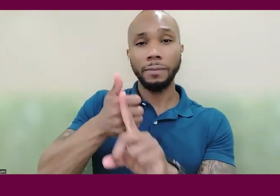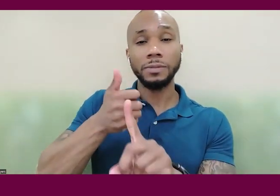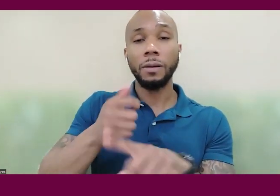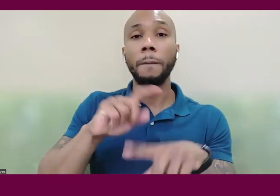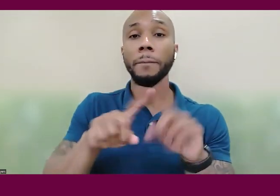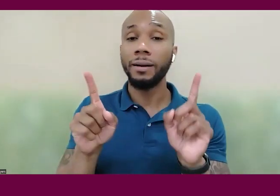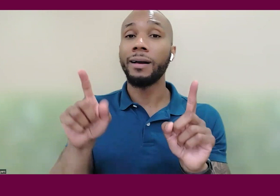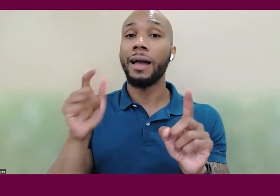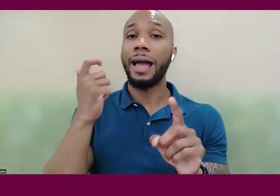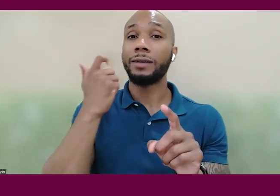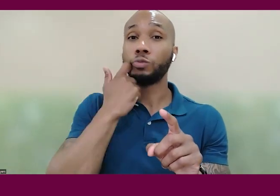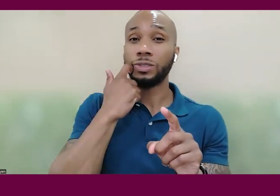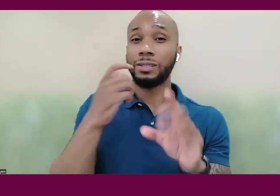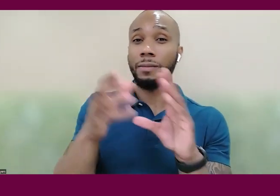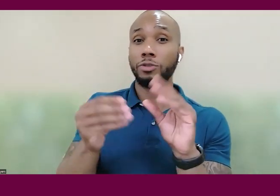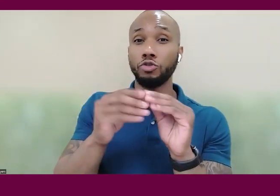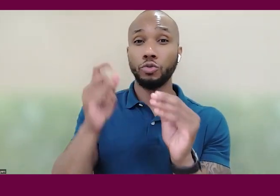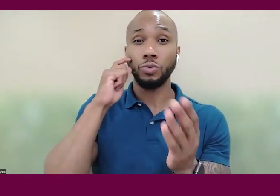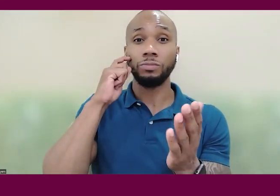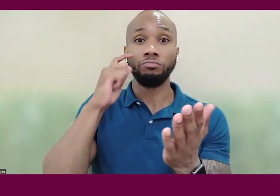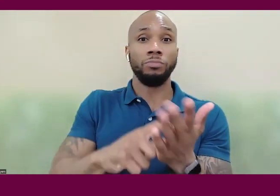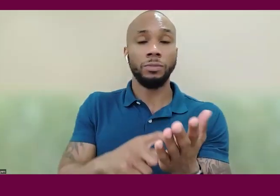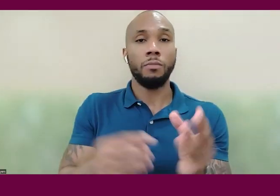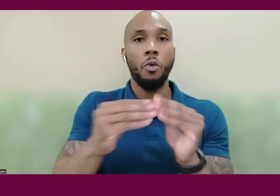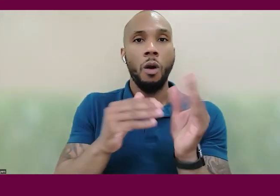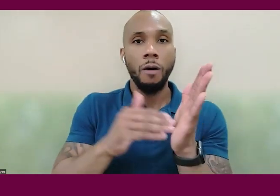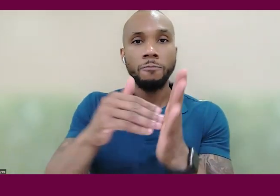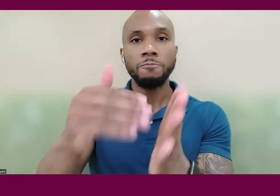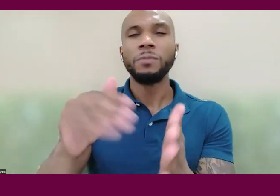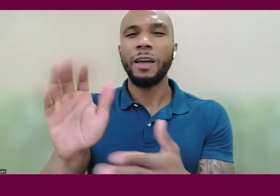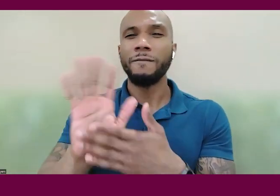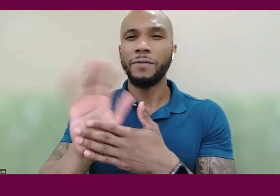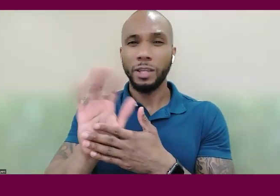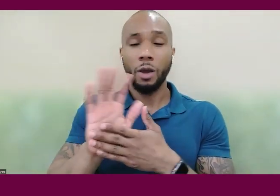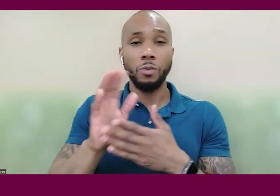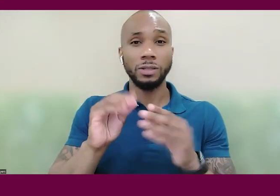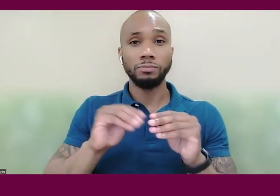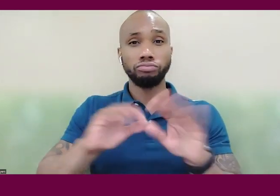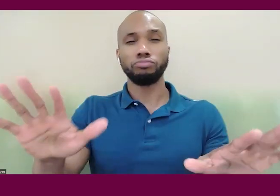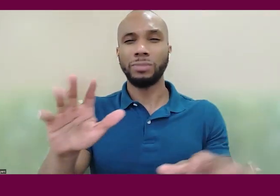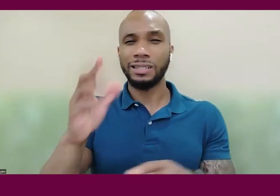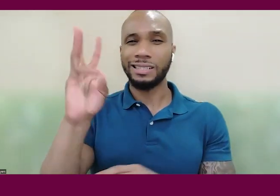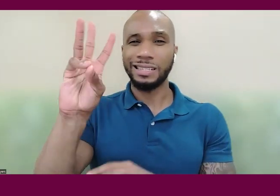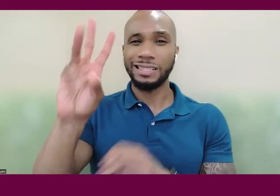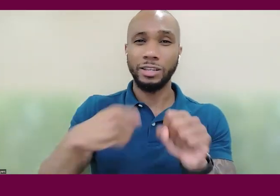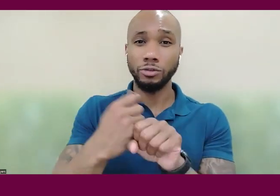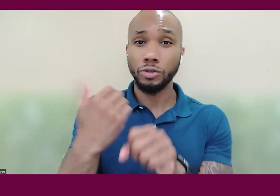But as you said, you see this more, and more, and more. This was a video that was out there six years ago.